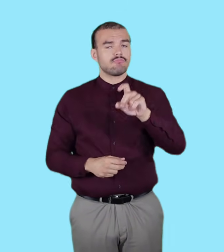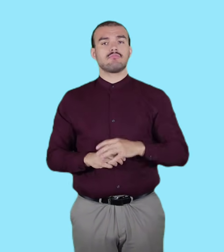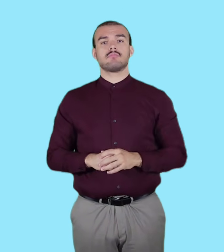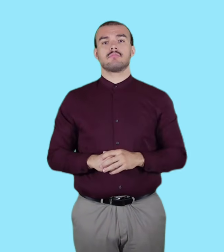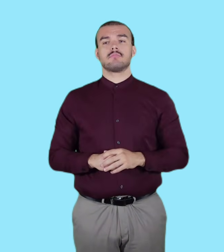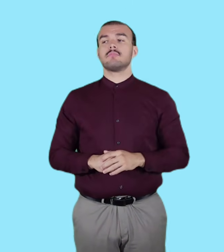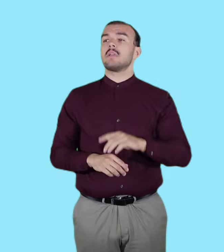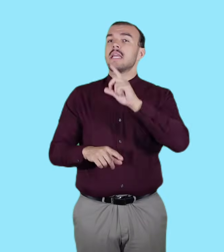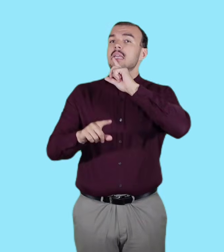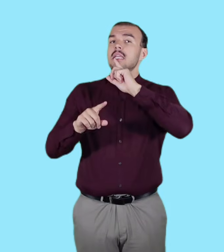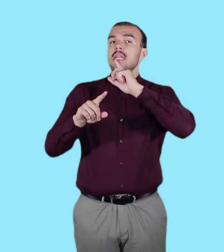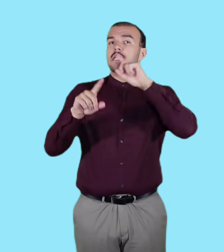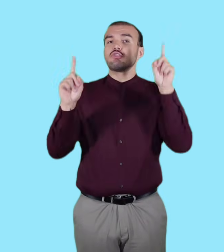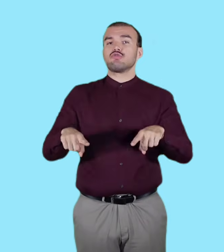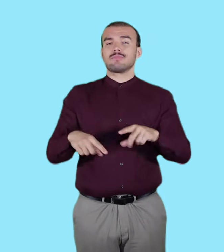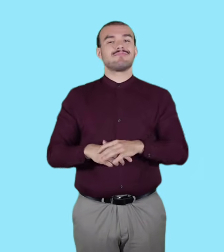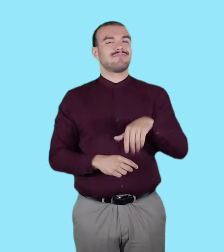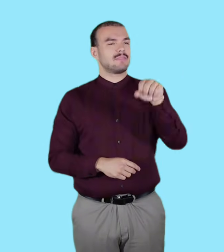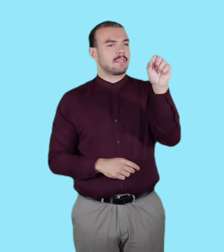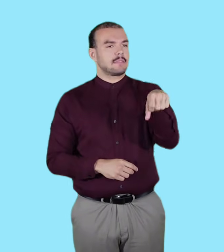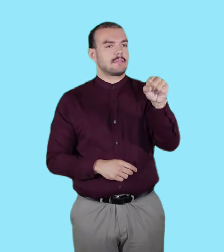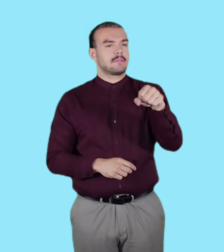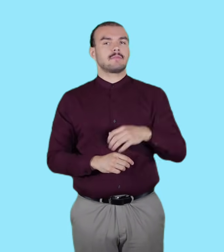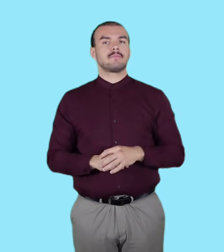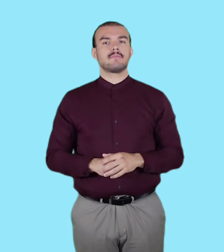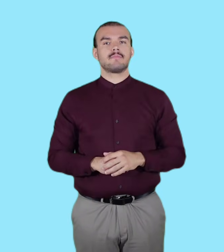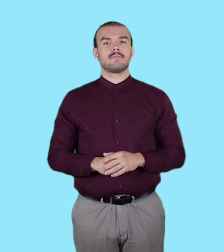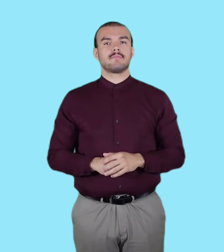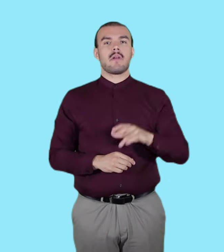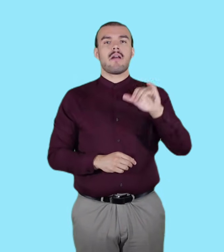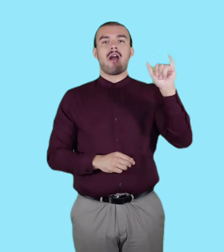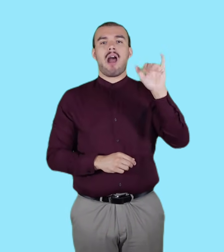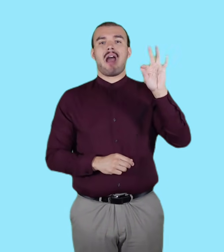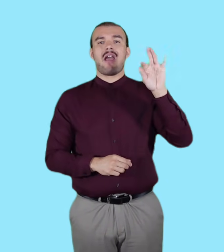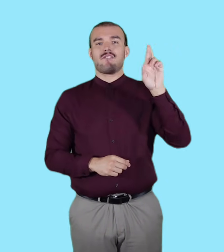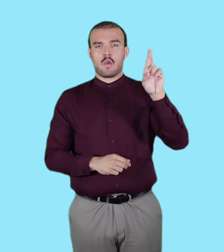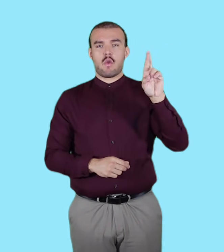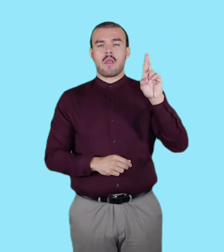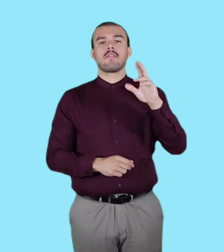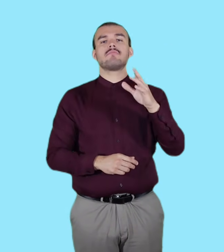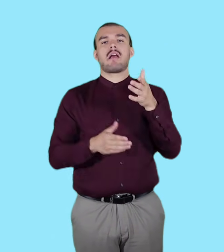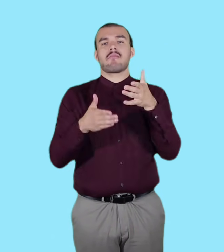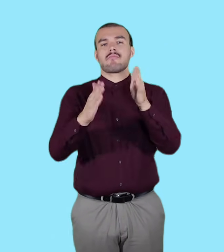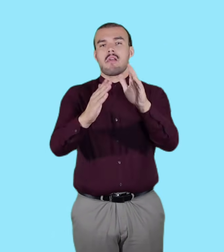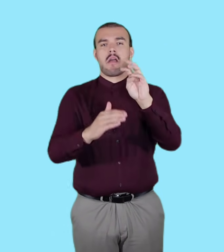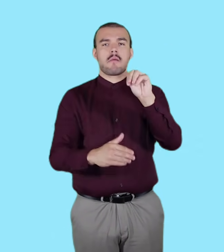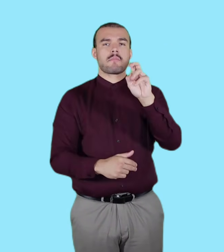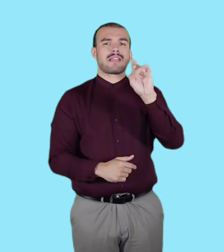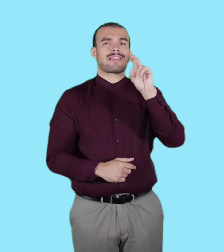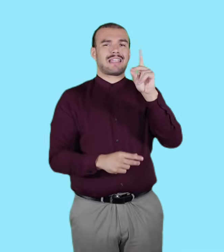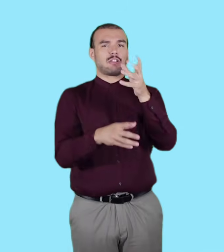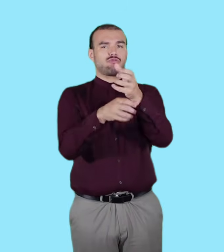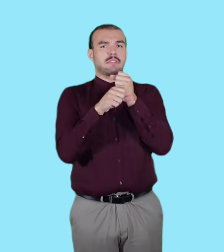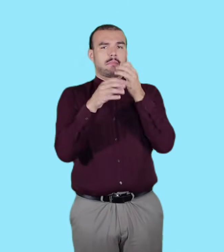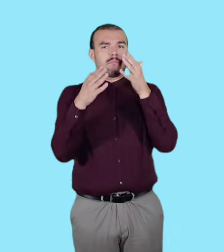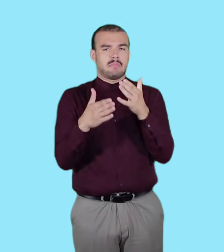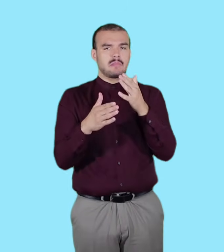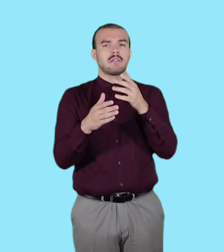Answer: Yes. The IFR allows Medicaid recipients to meet the work requirements